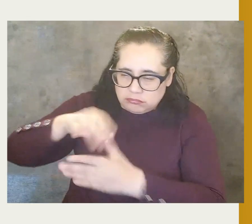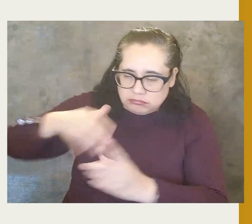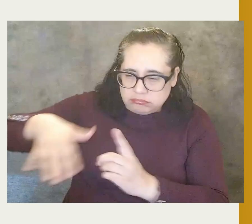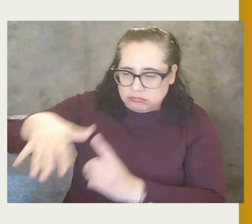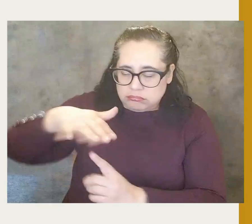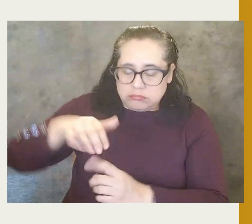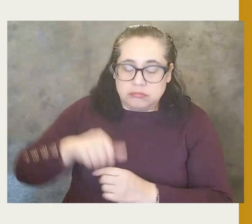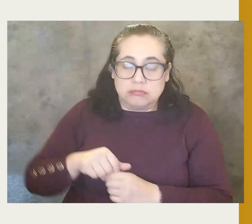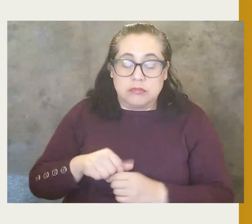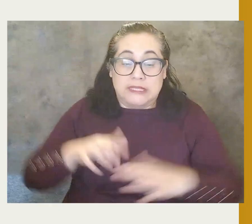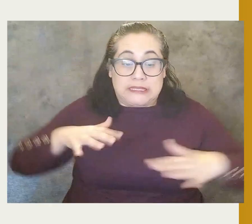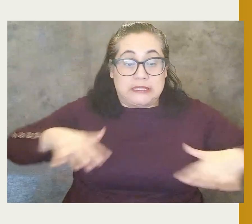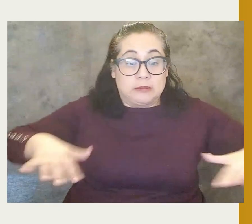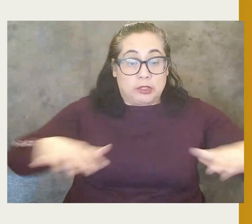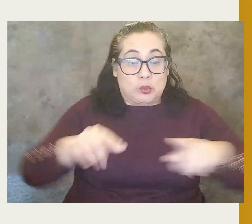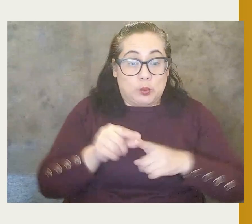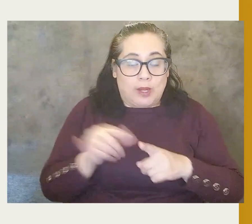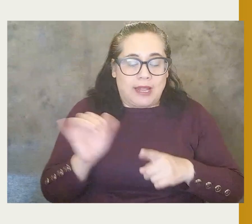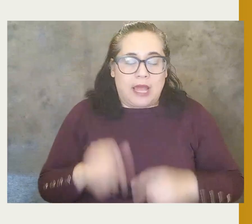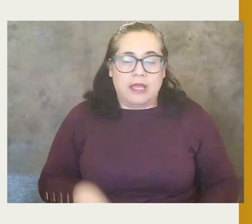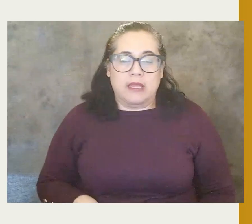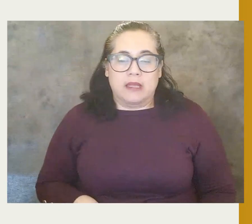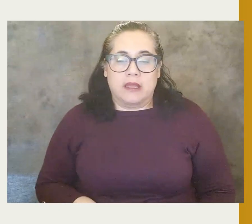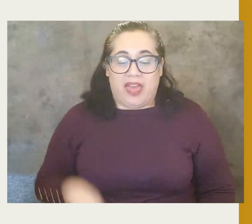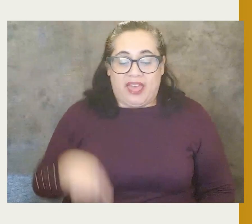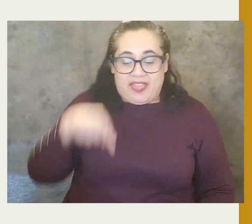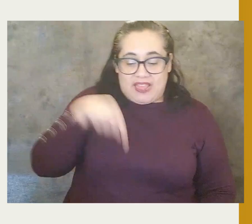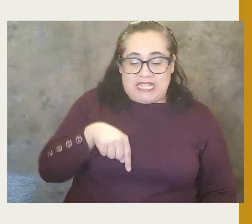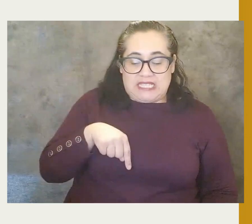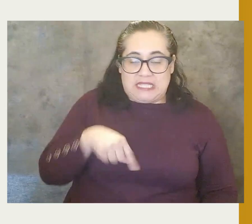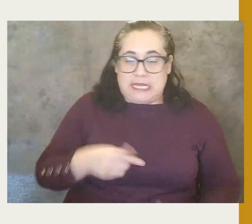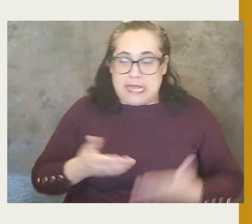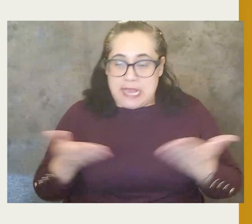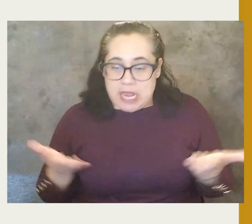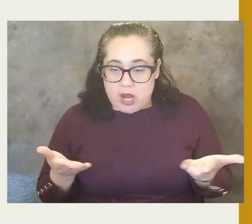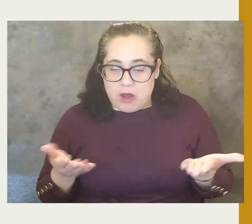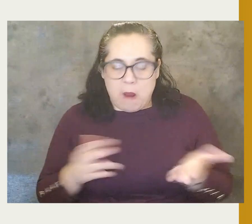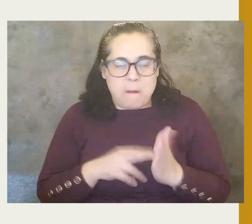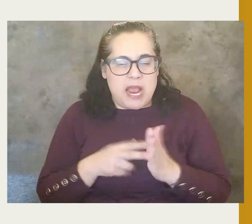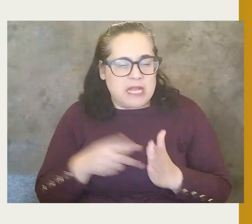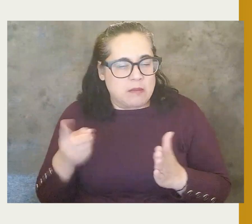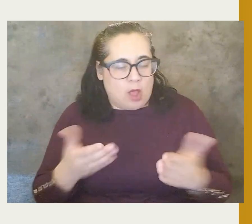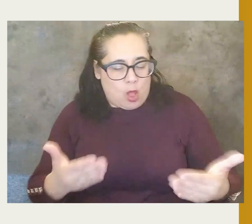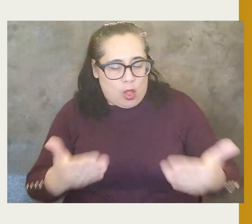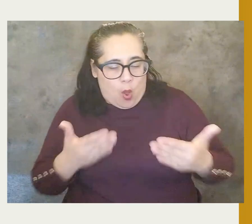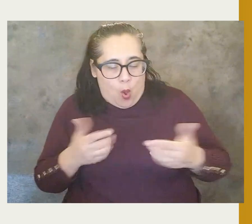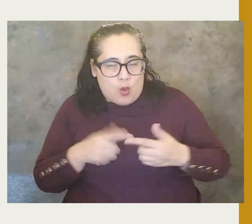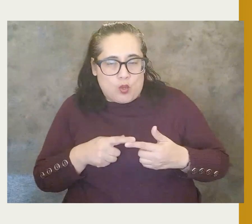Spatial words include words like this and here, which refer to something close to the speaker.